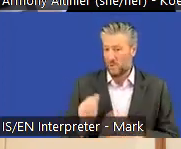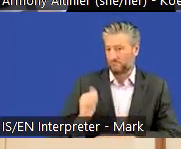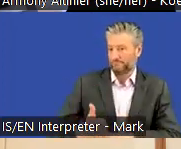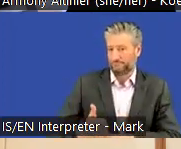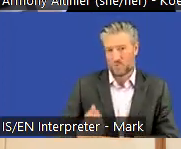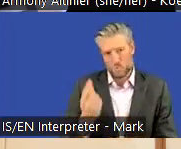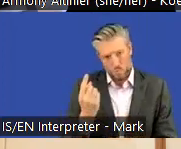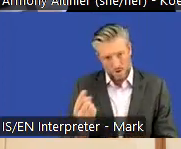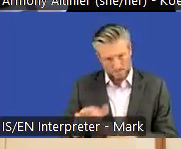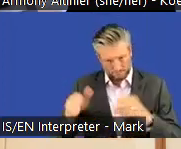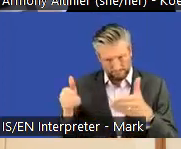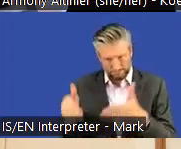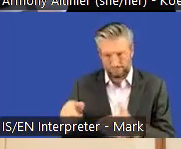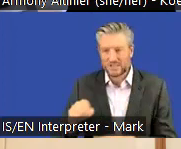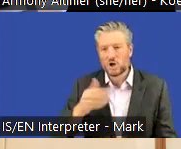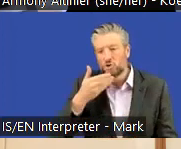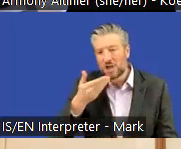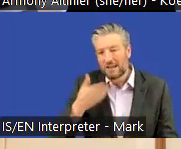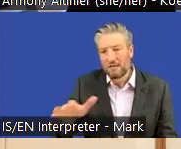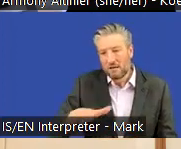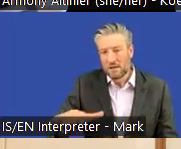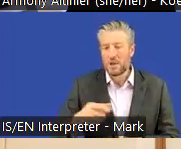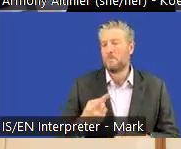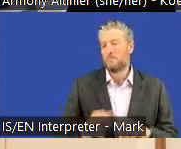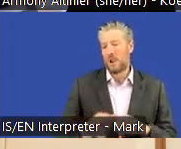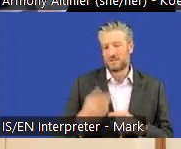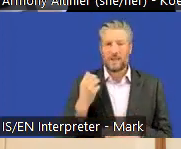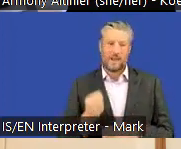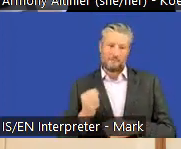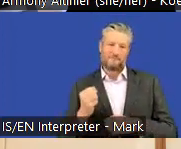the Czech and Slovak sessions there.